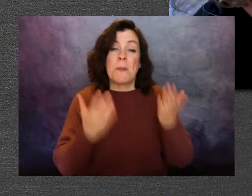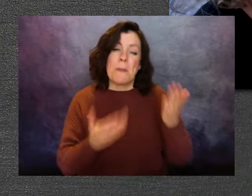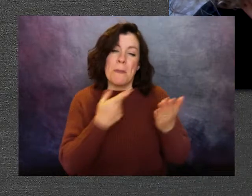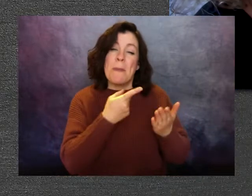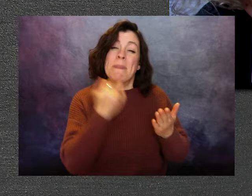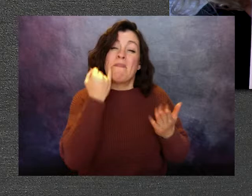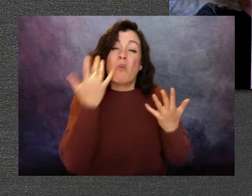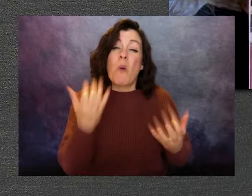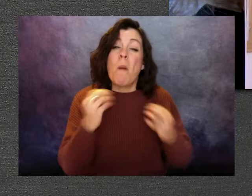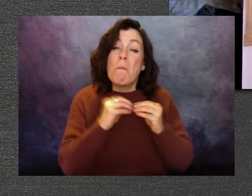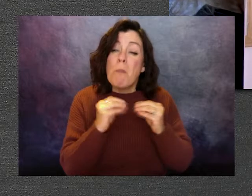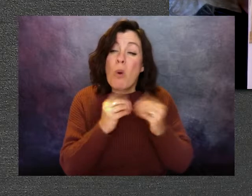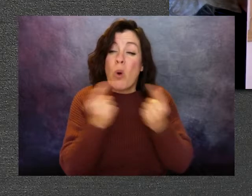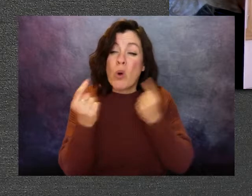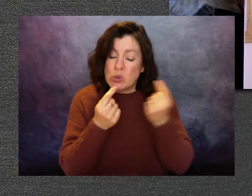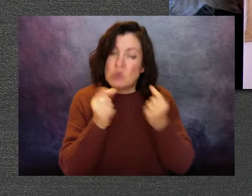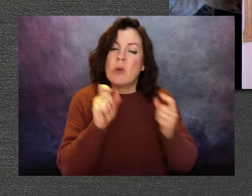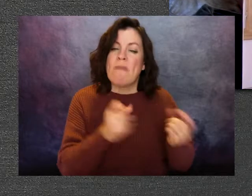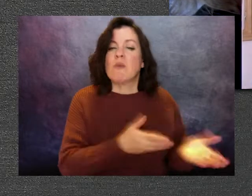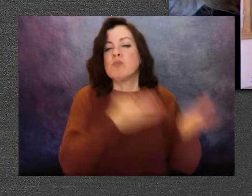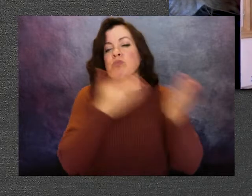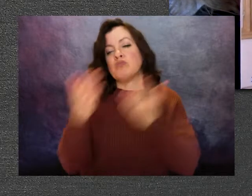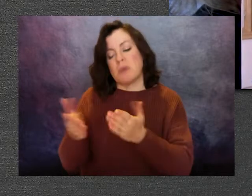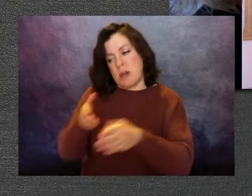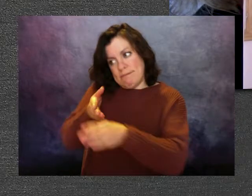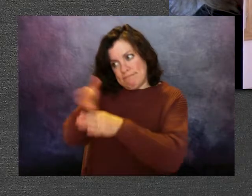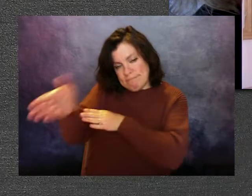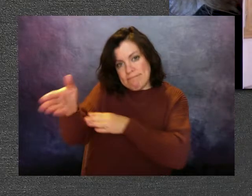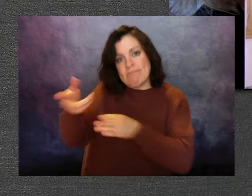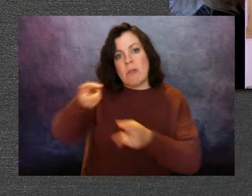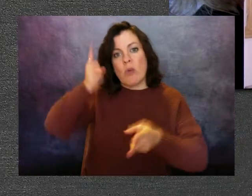if you need your pets hair trimmed. Or their fur trimmed.